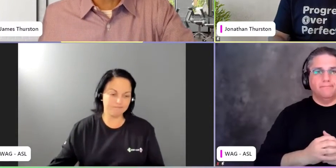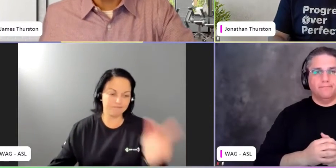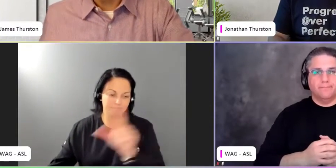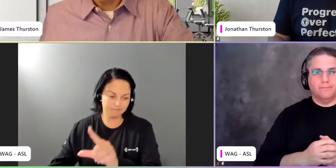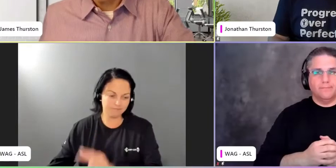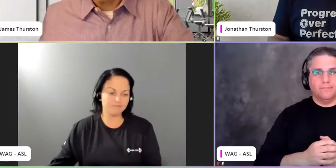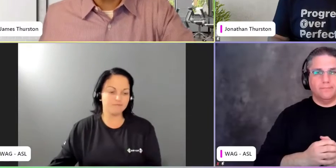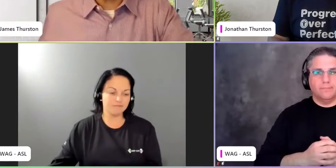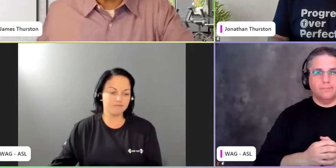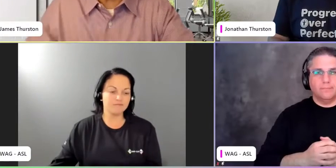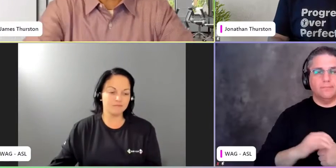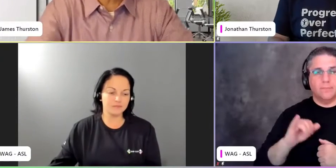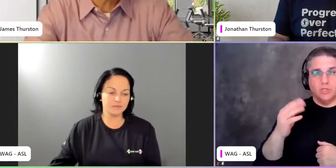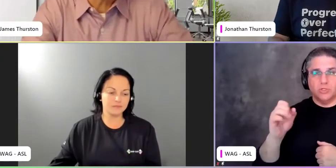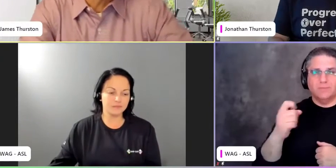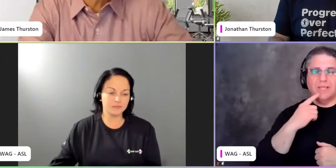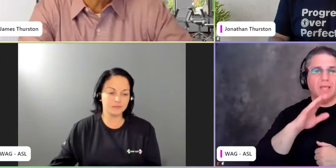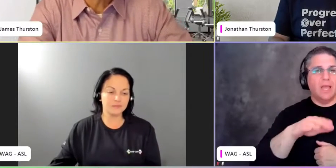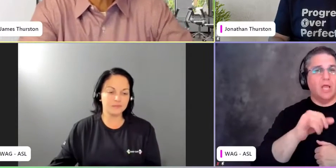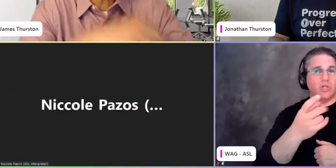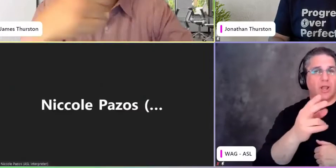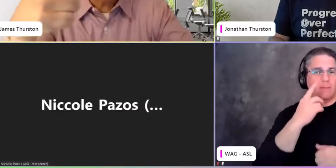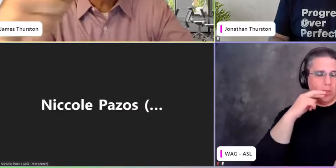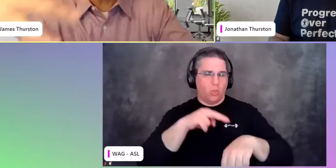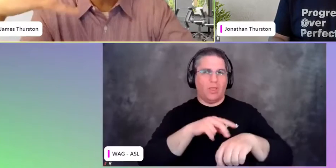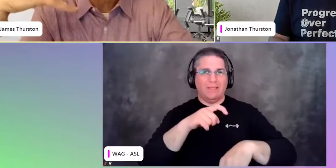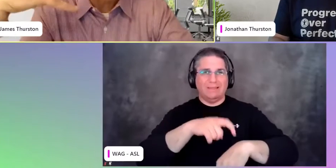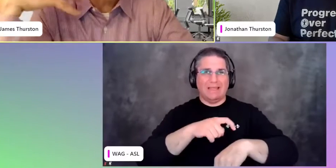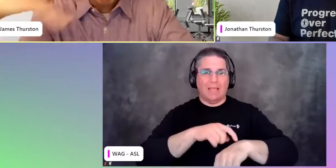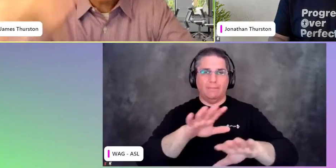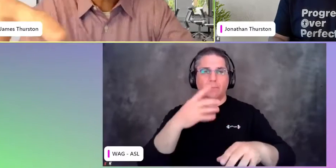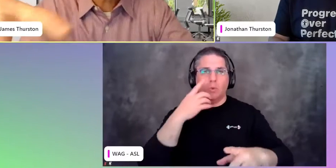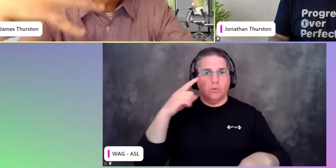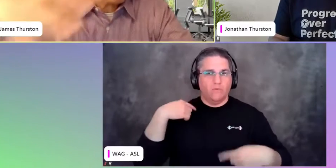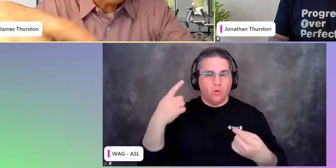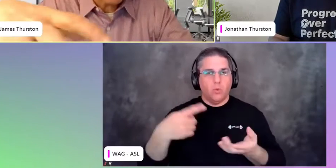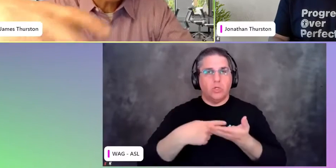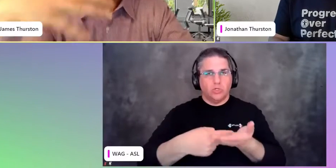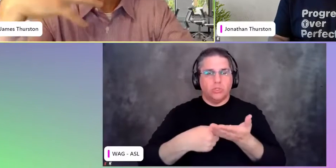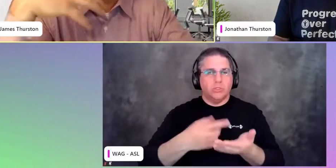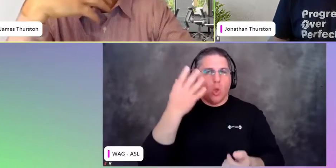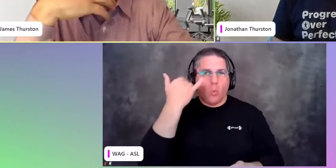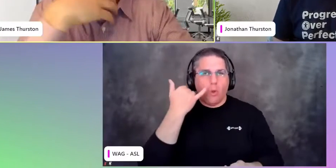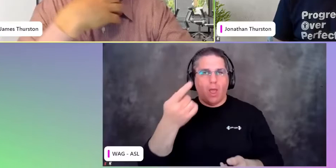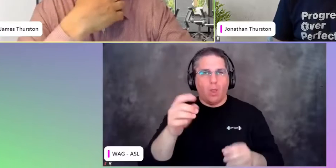a framework to grow substantially that